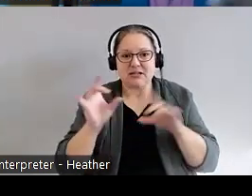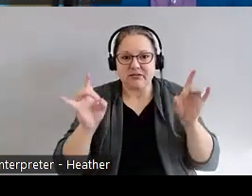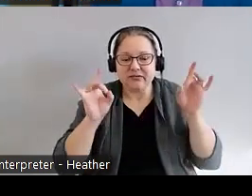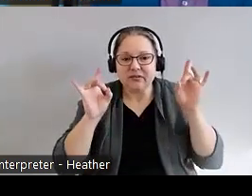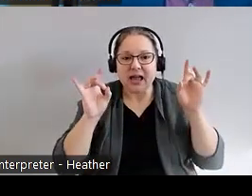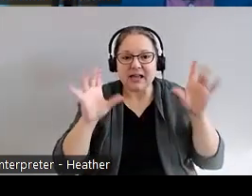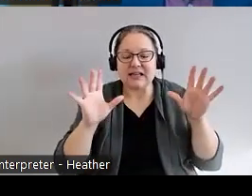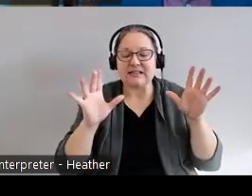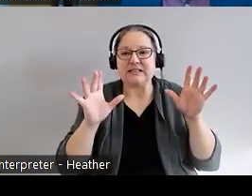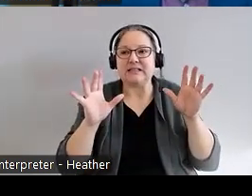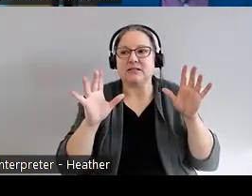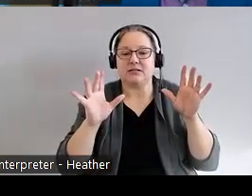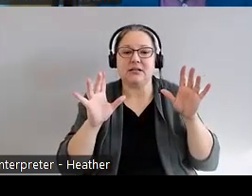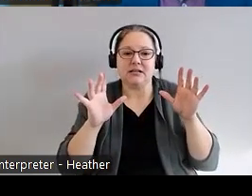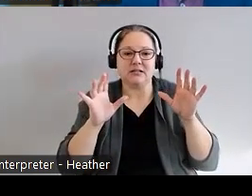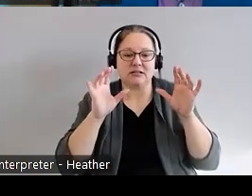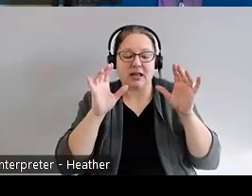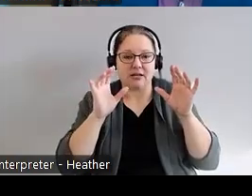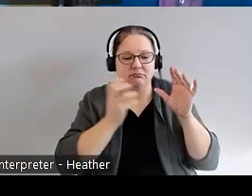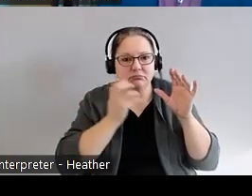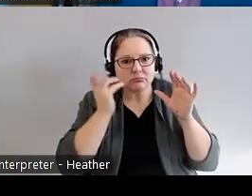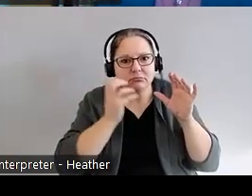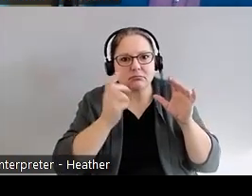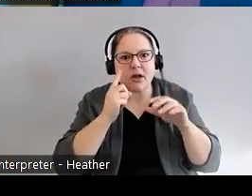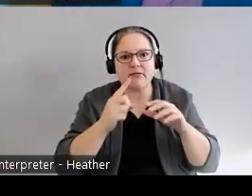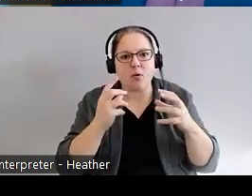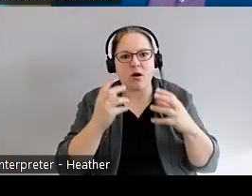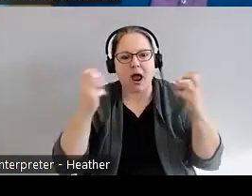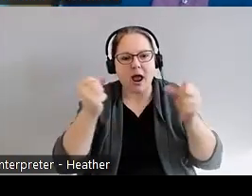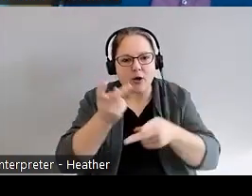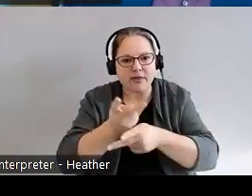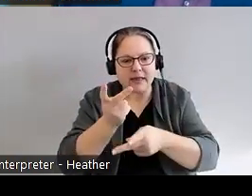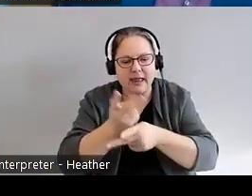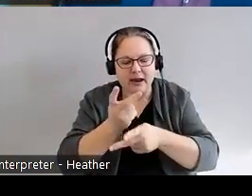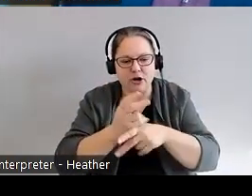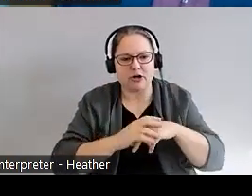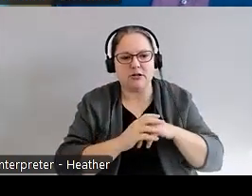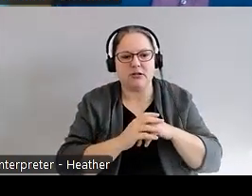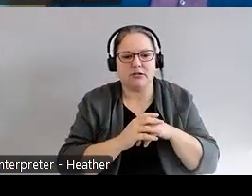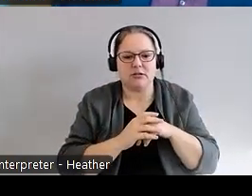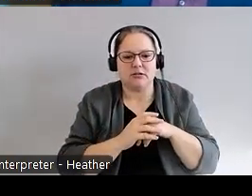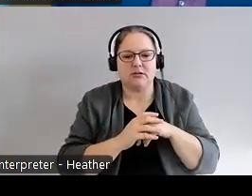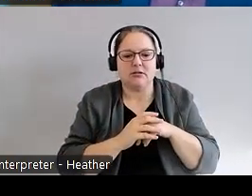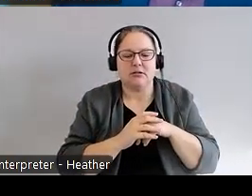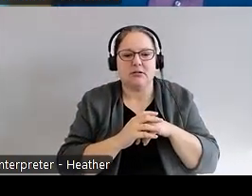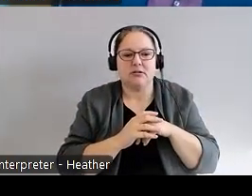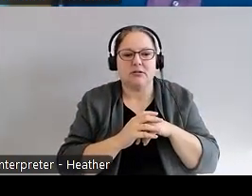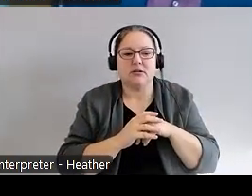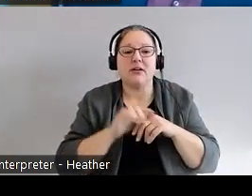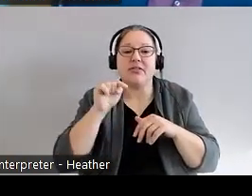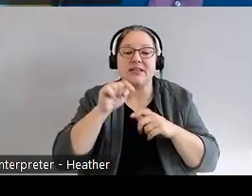been quite remarkable uh in healthcare and this is especially um elevated uh among uh health care